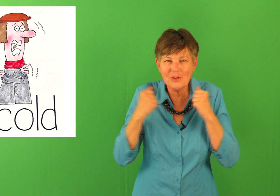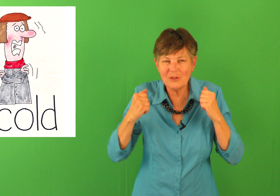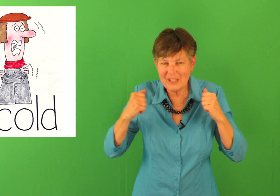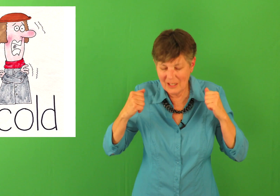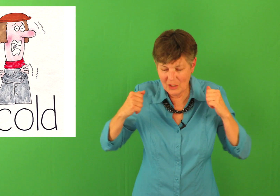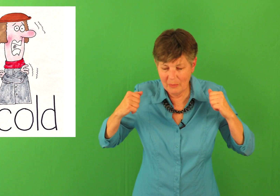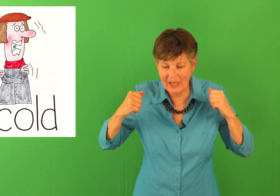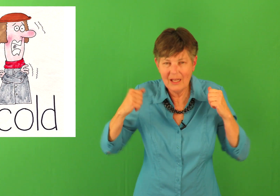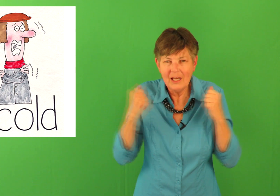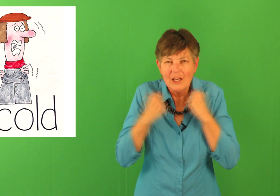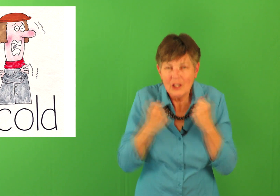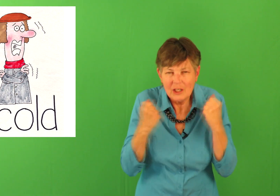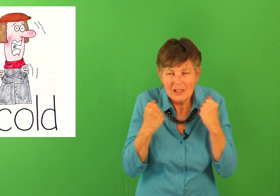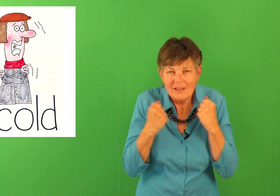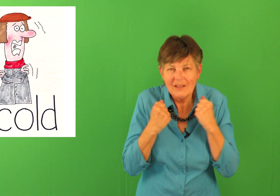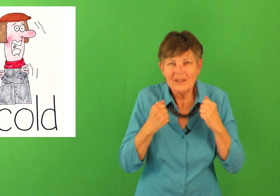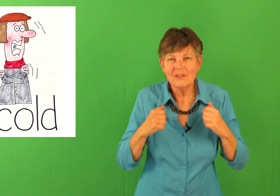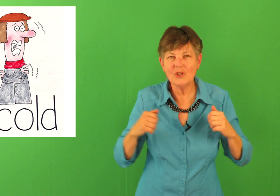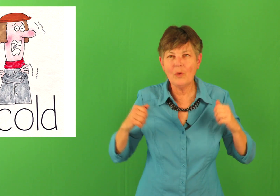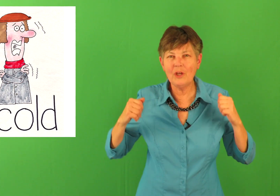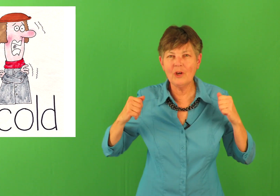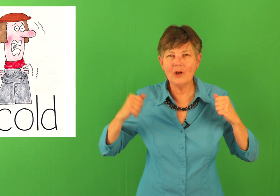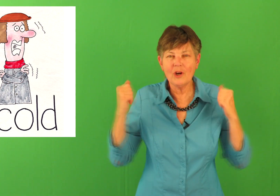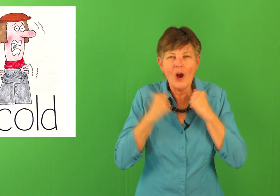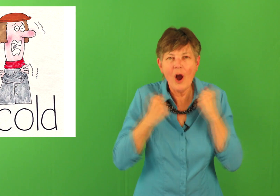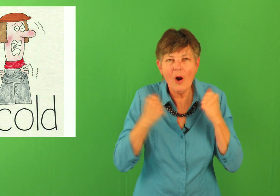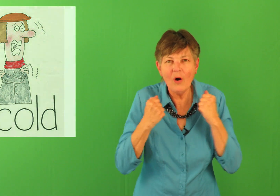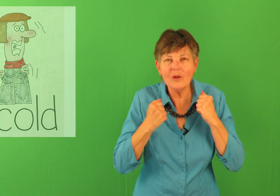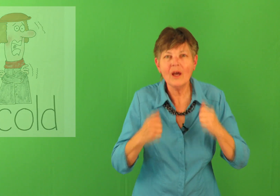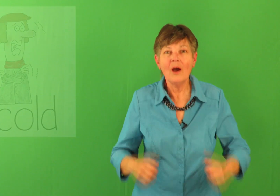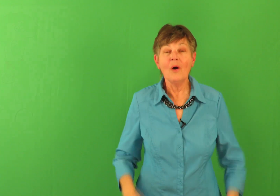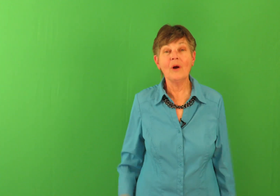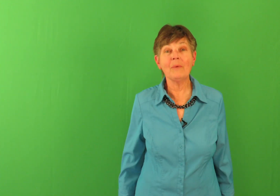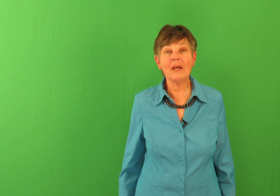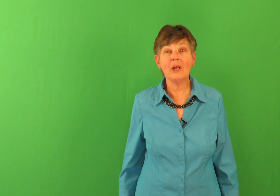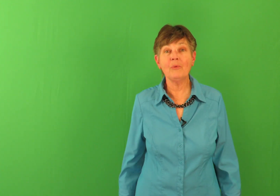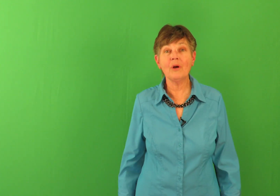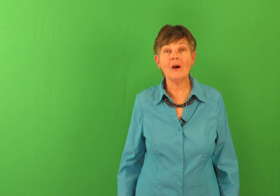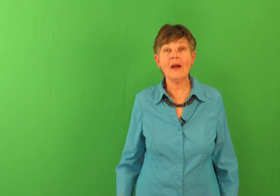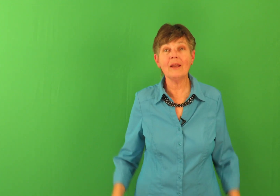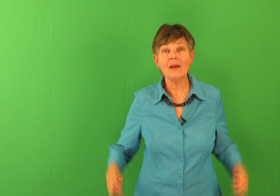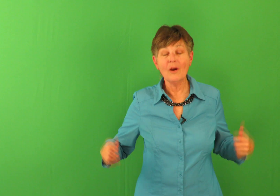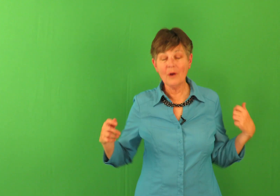shoulders in a little bit so when you're cold what are we gonna put on we're